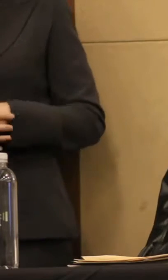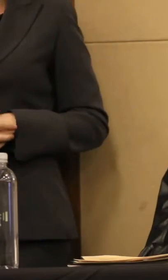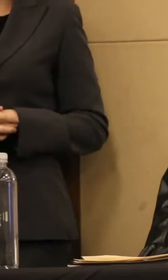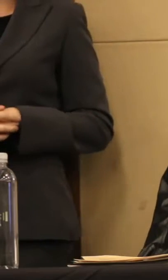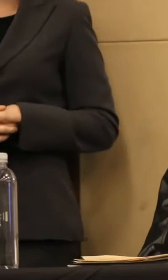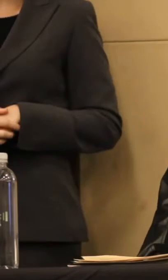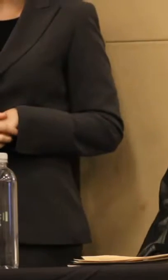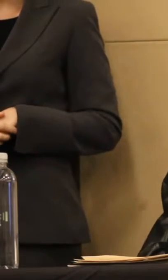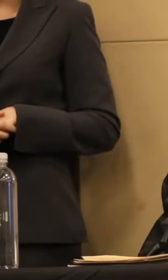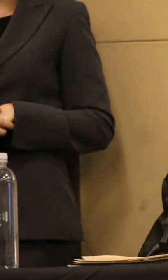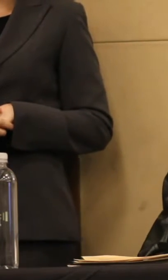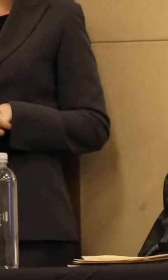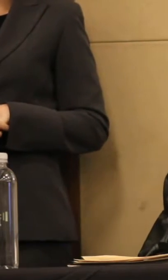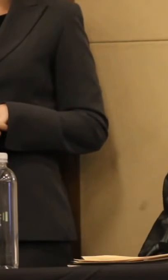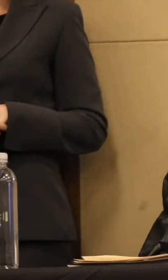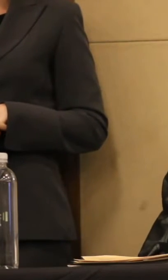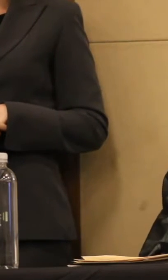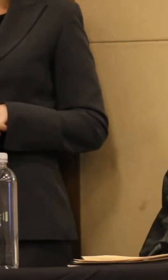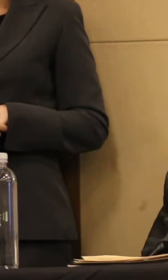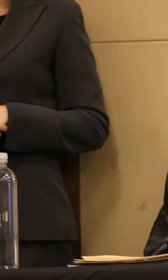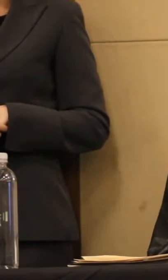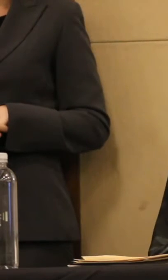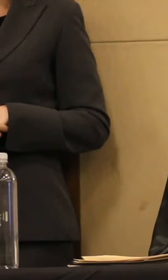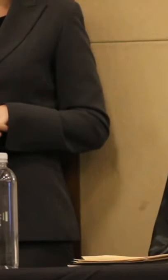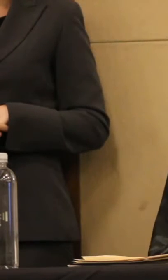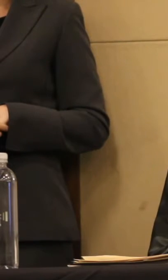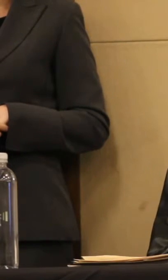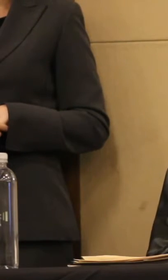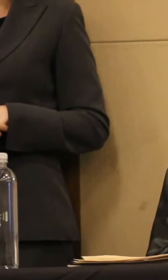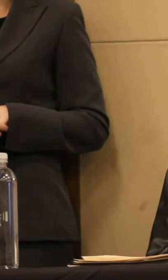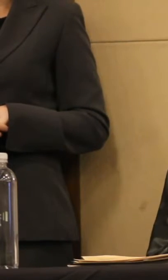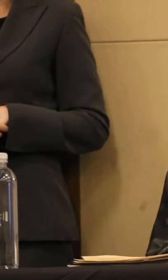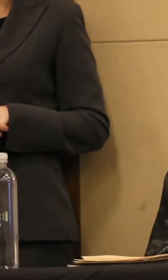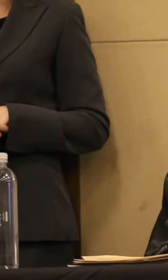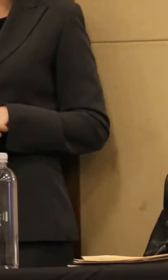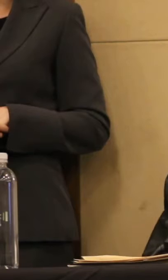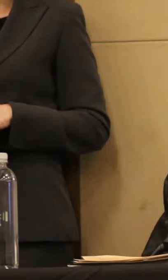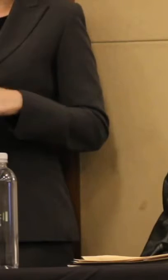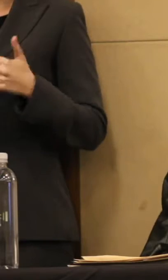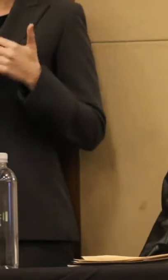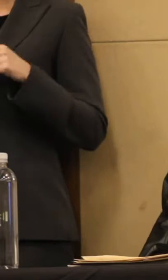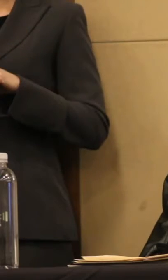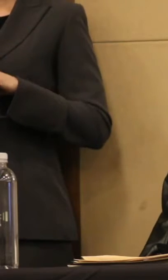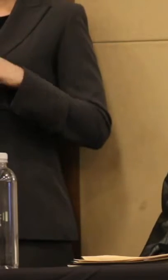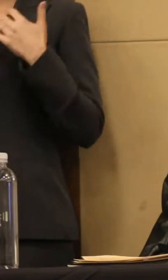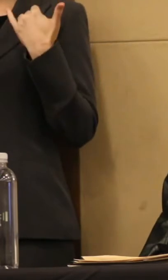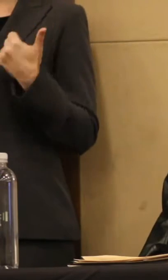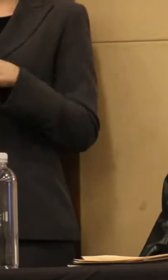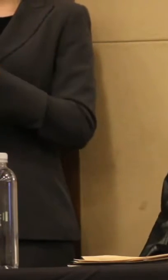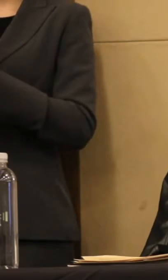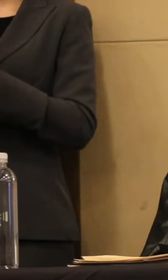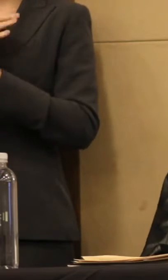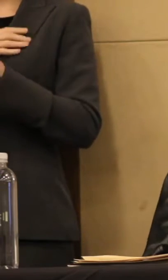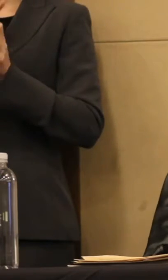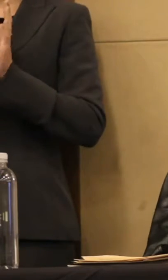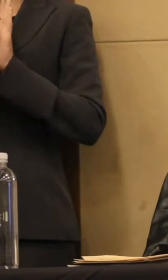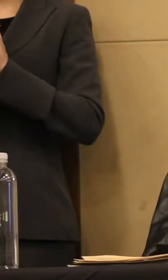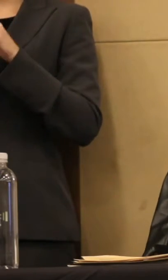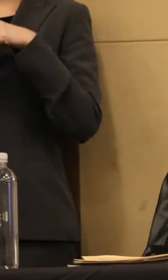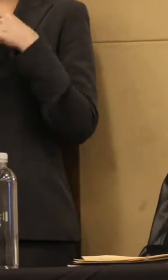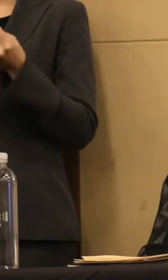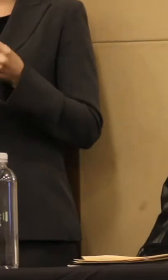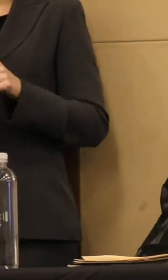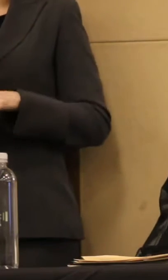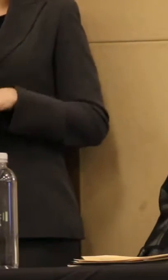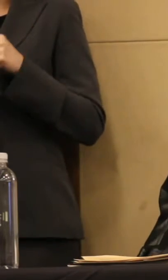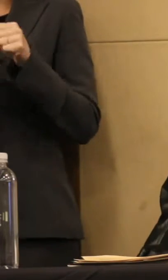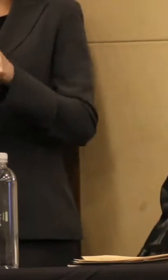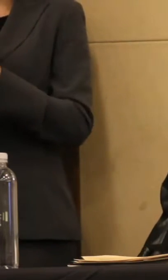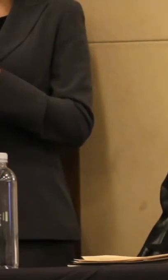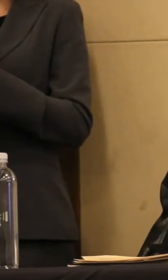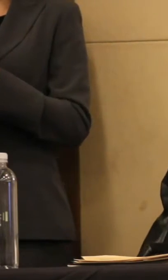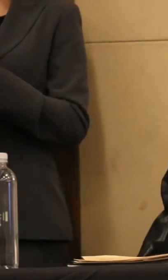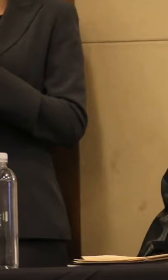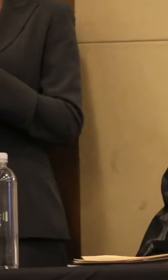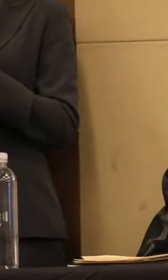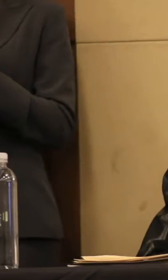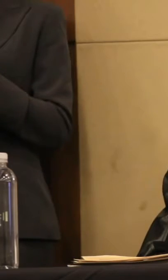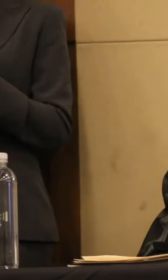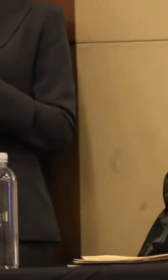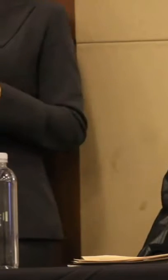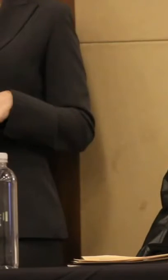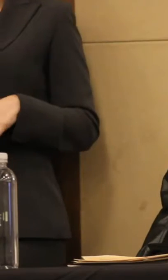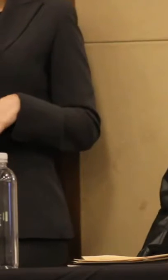So, I have been in my role now for about three years as, filling in the shoes for the Assistant